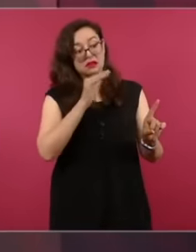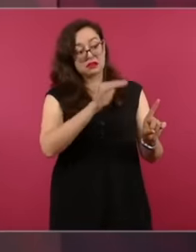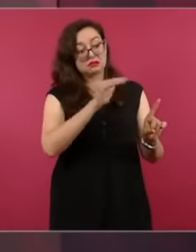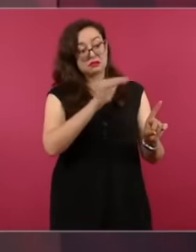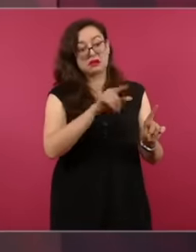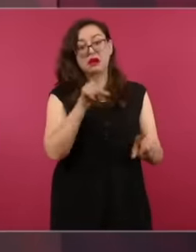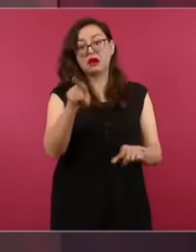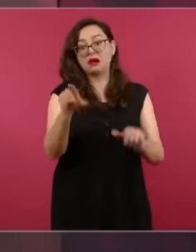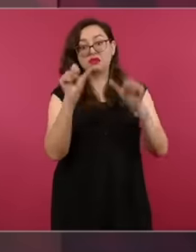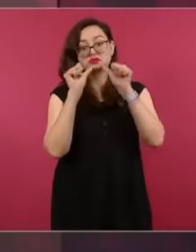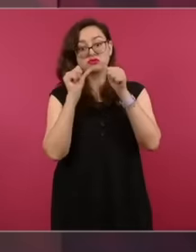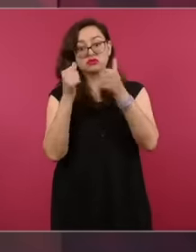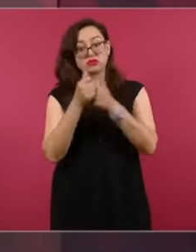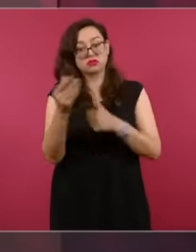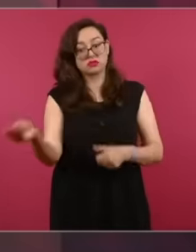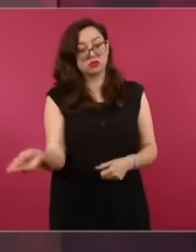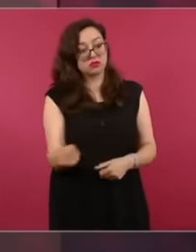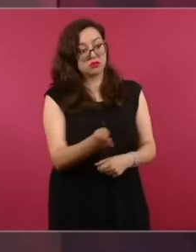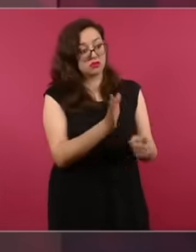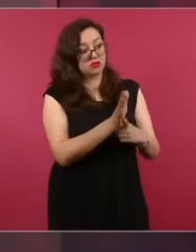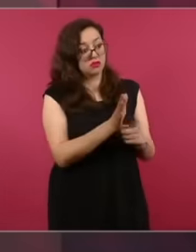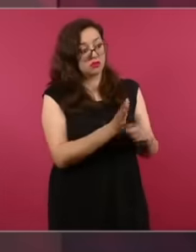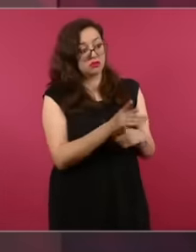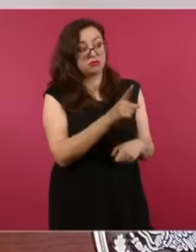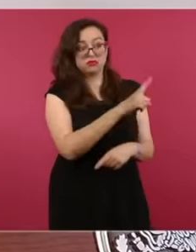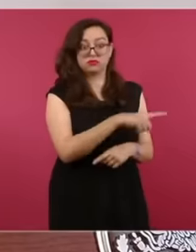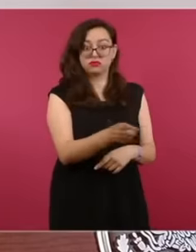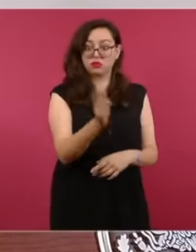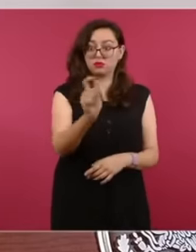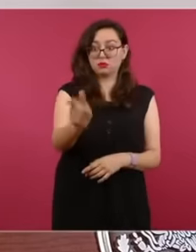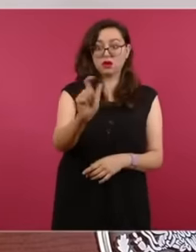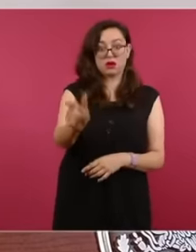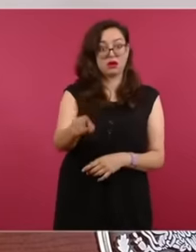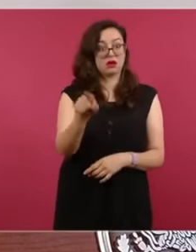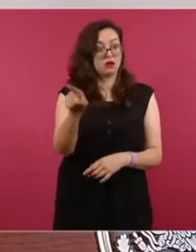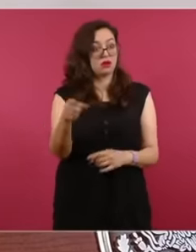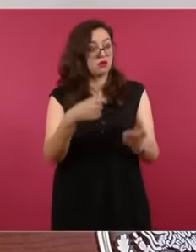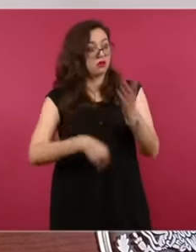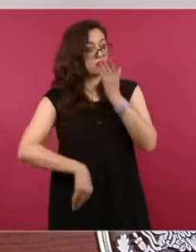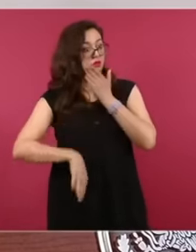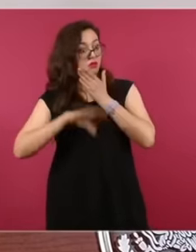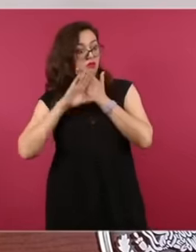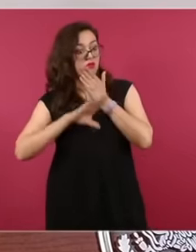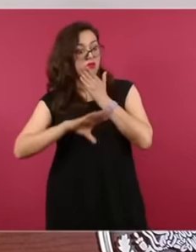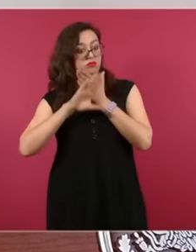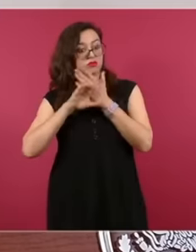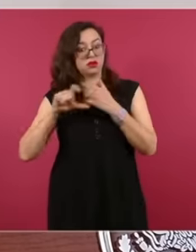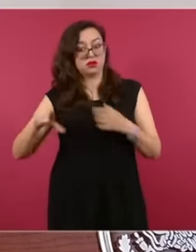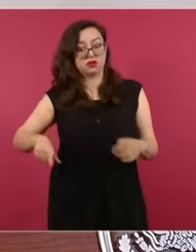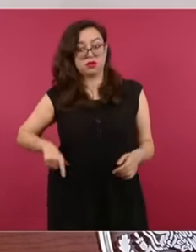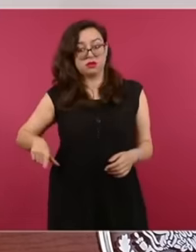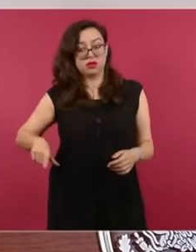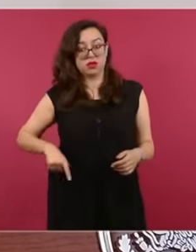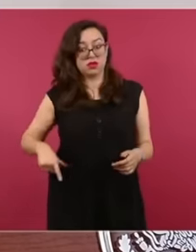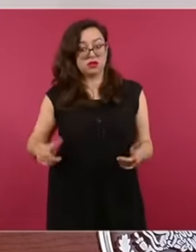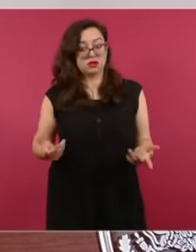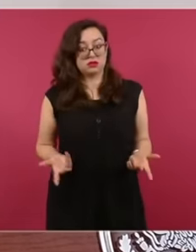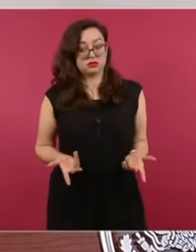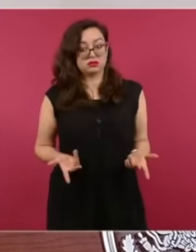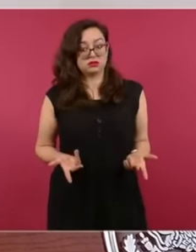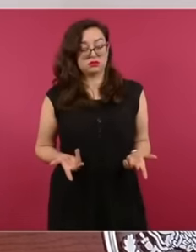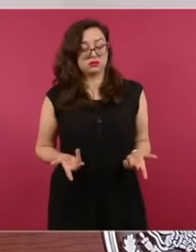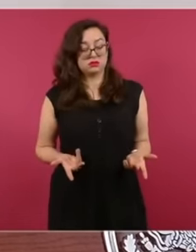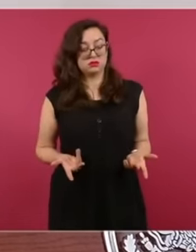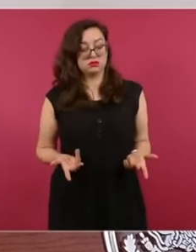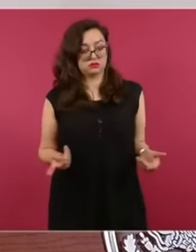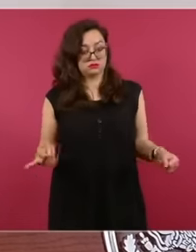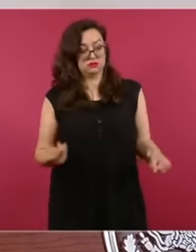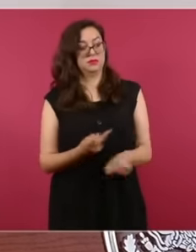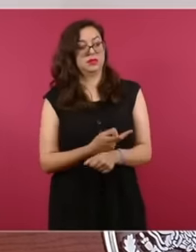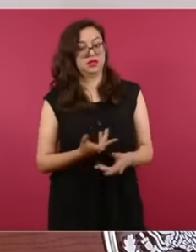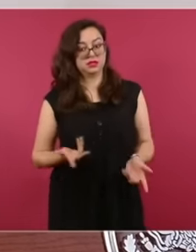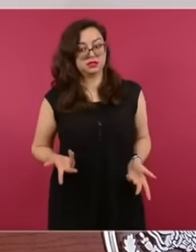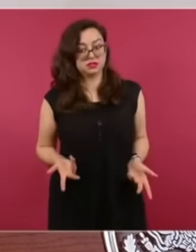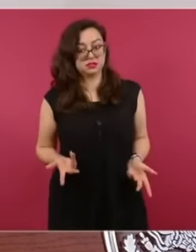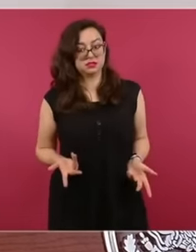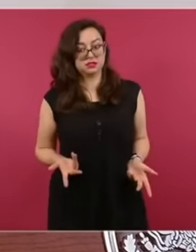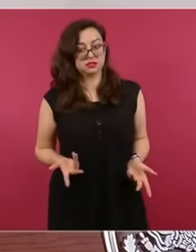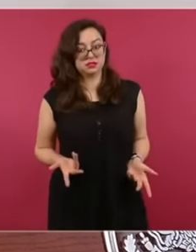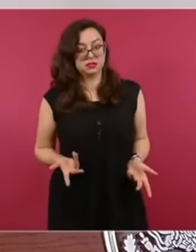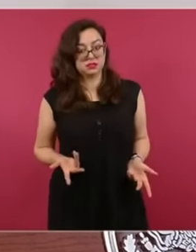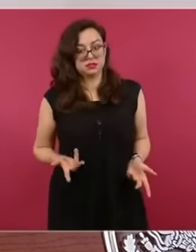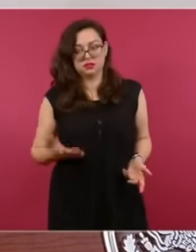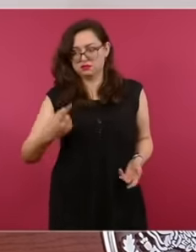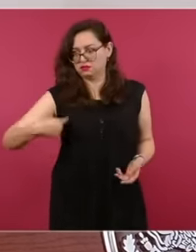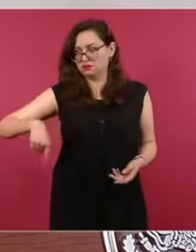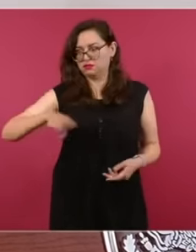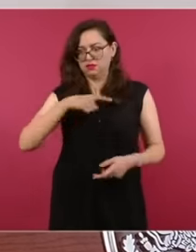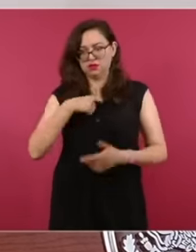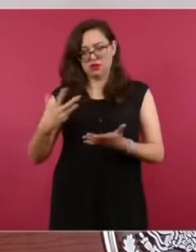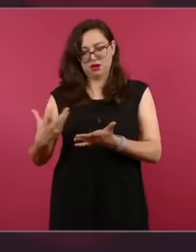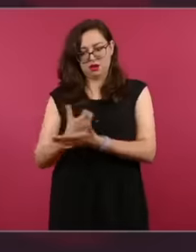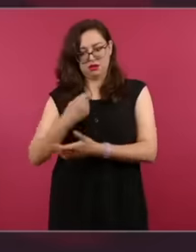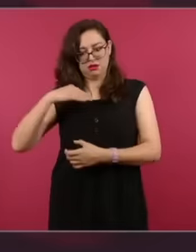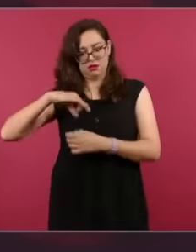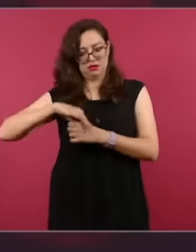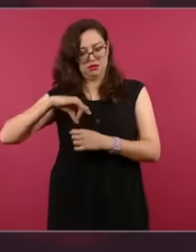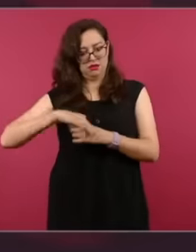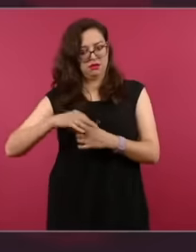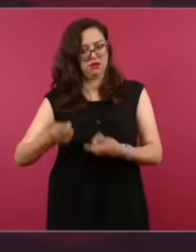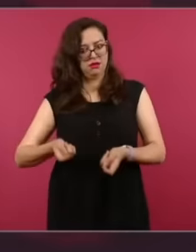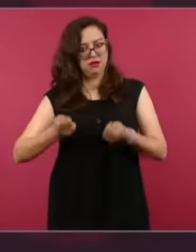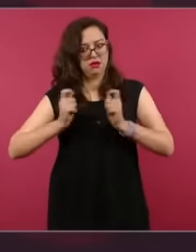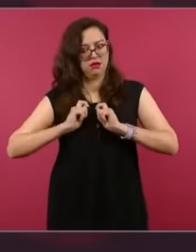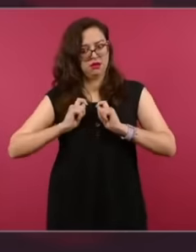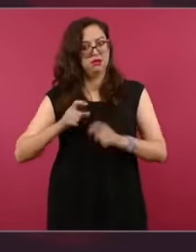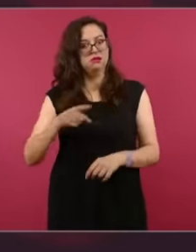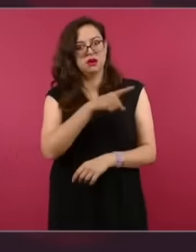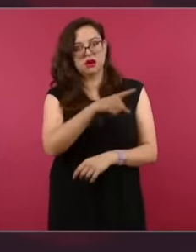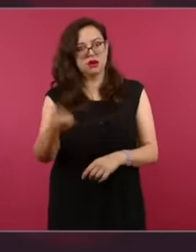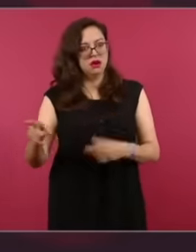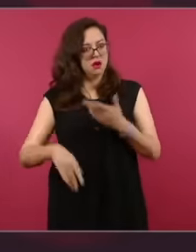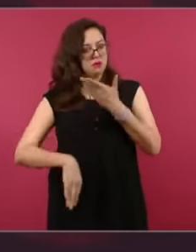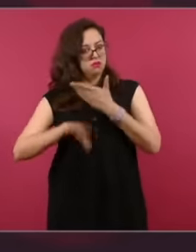that is openly attacking a legal, democratically constituted government.